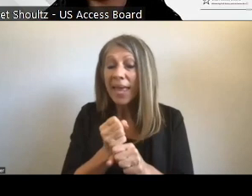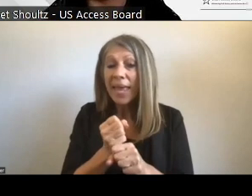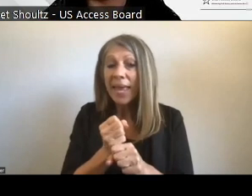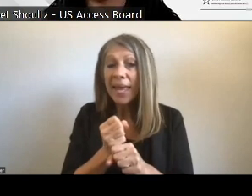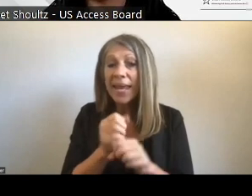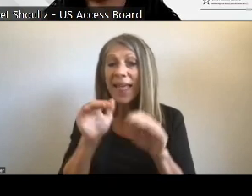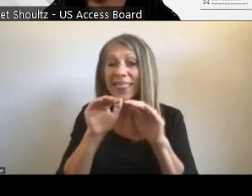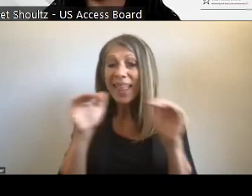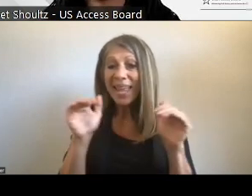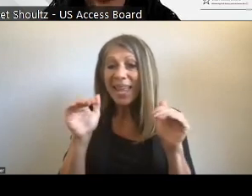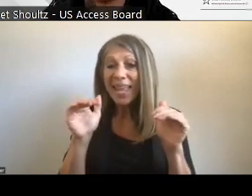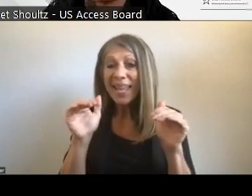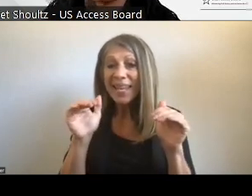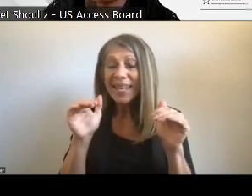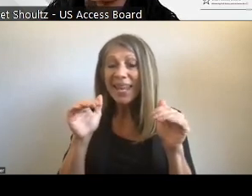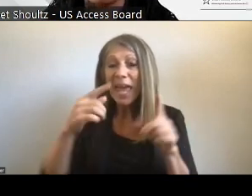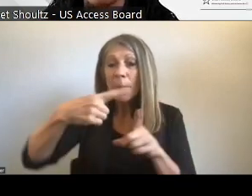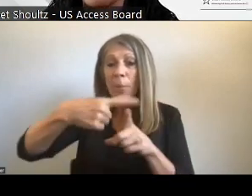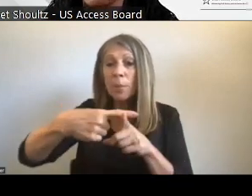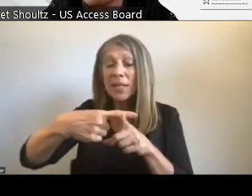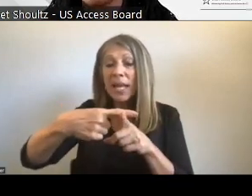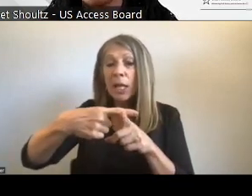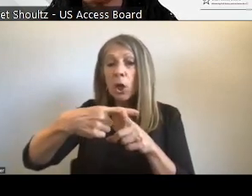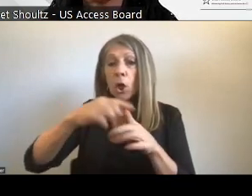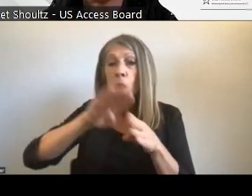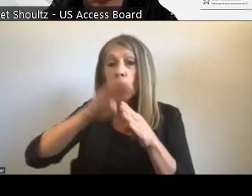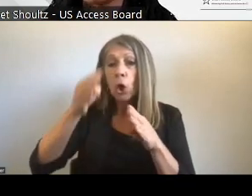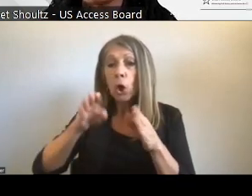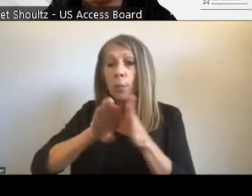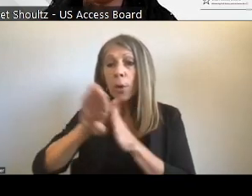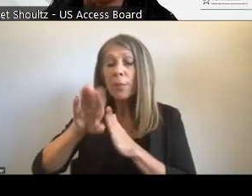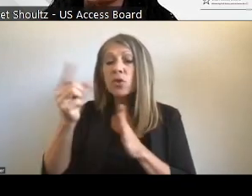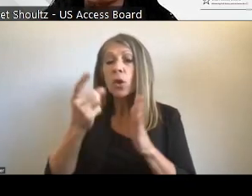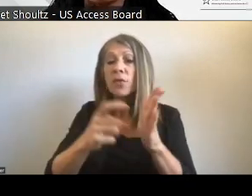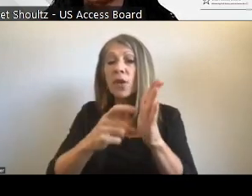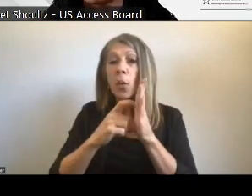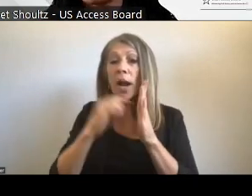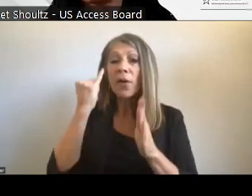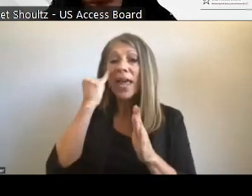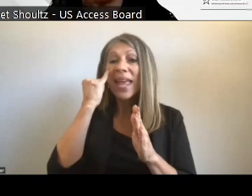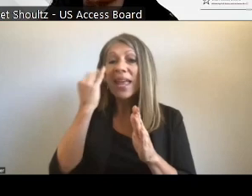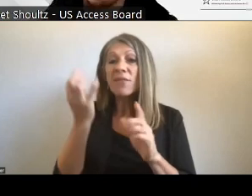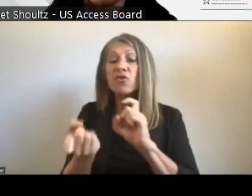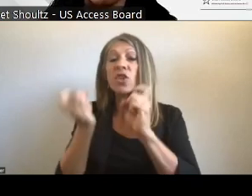landing at a perpendicular curb ramp is only required when there is a change of direction.